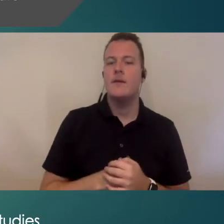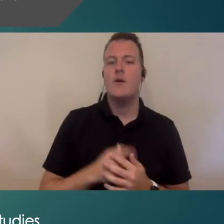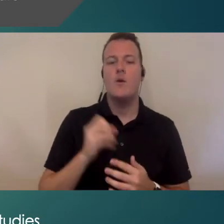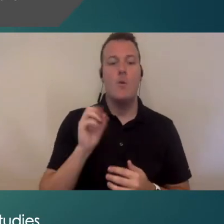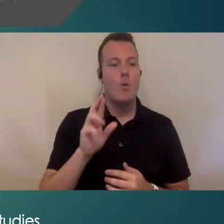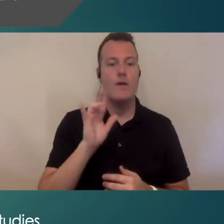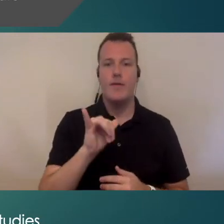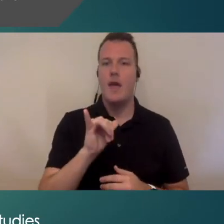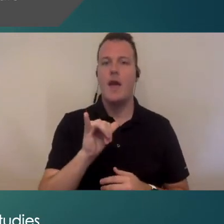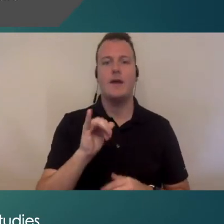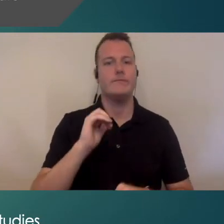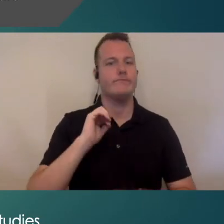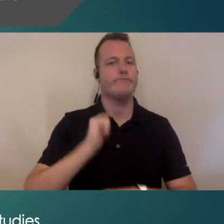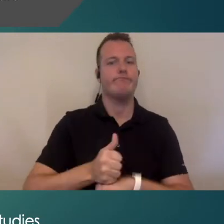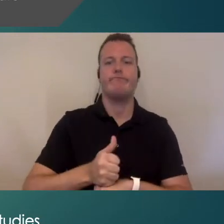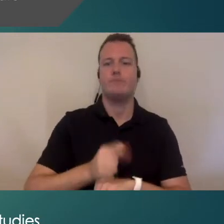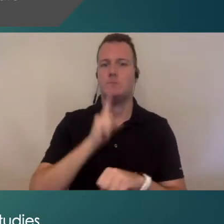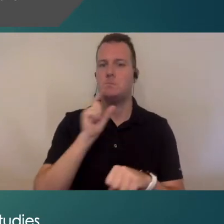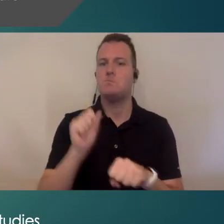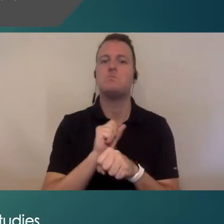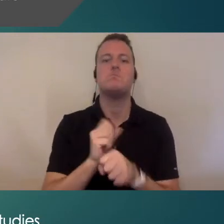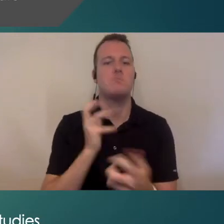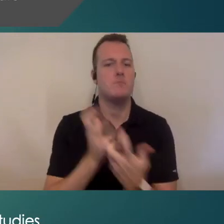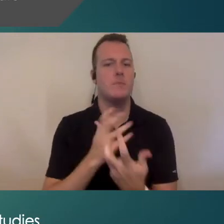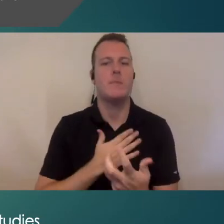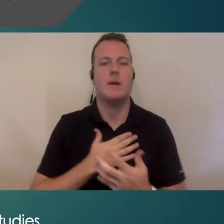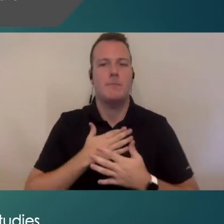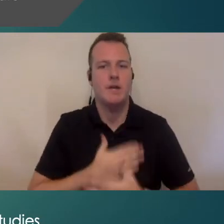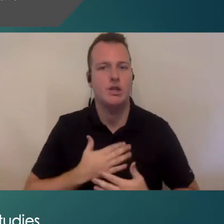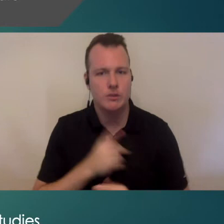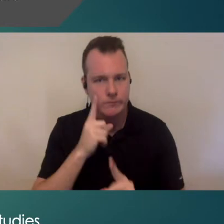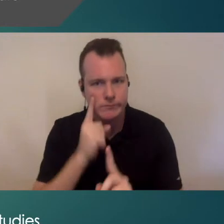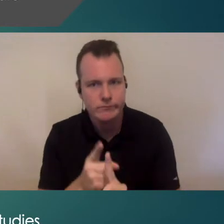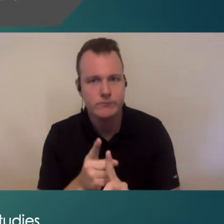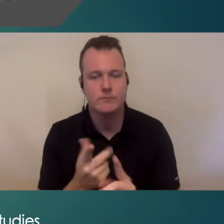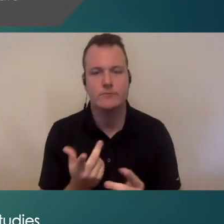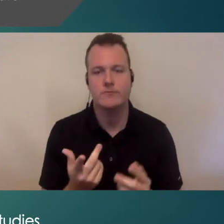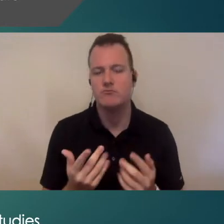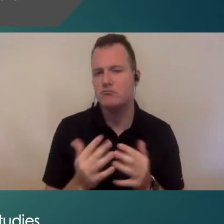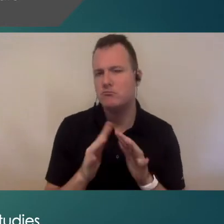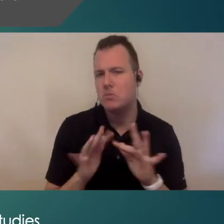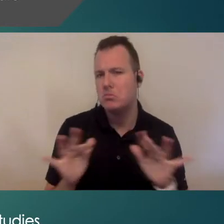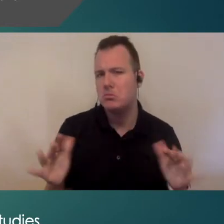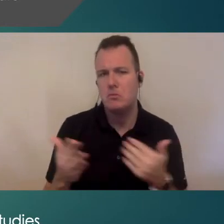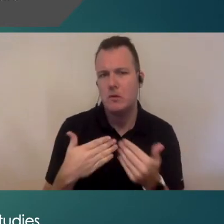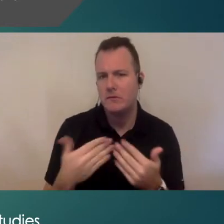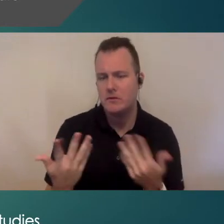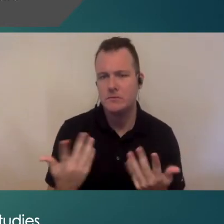my area that I am really truly passionate about is...' whatever. Other